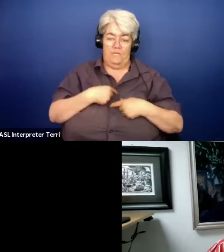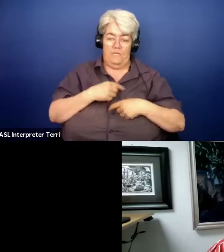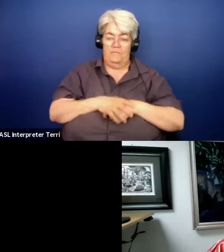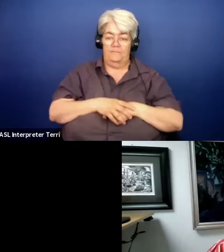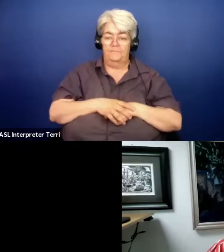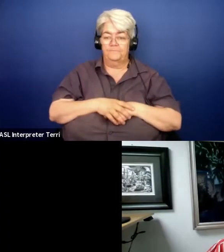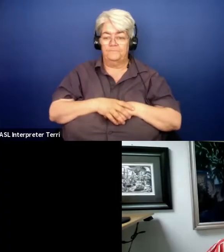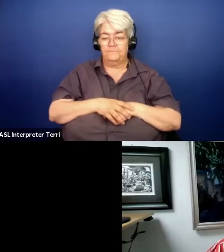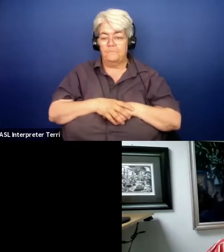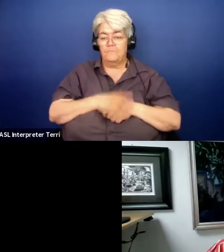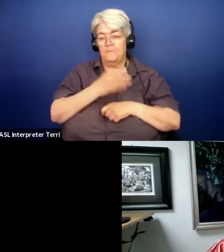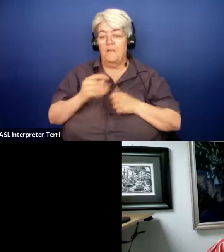first issue is knowing about it. The